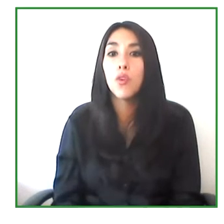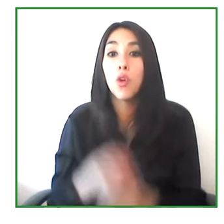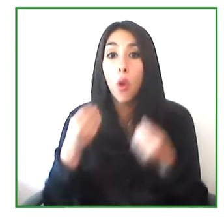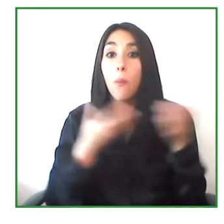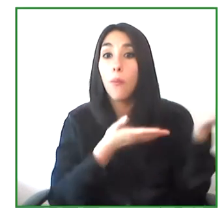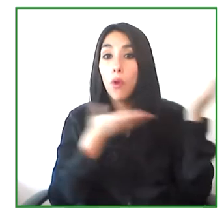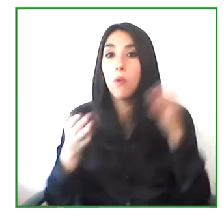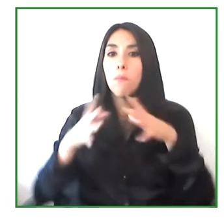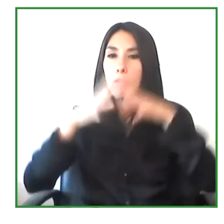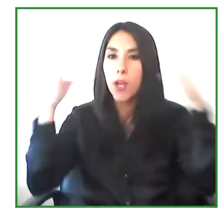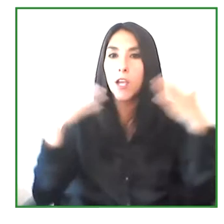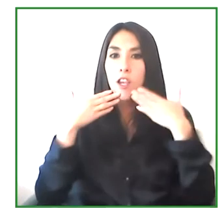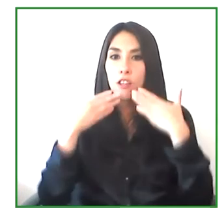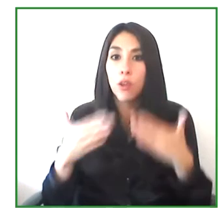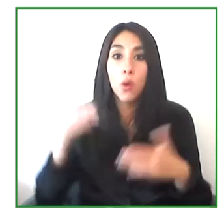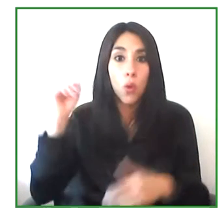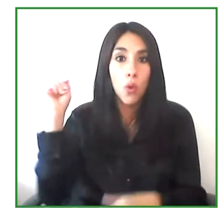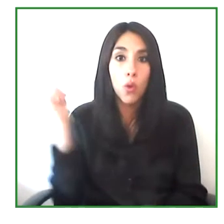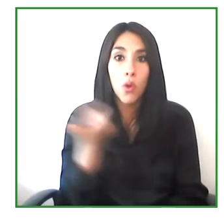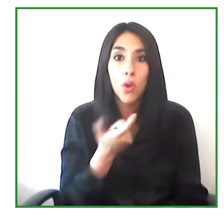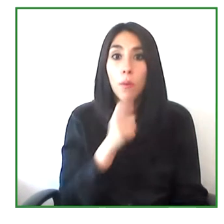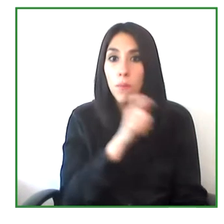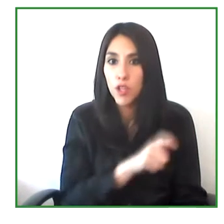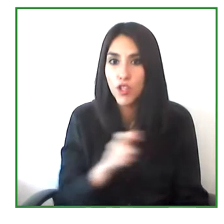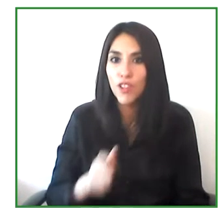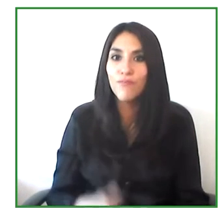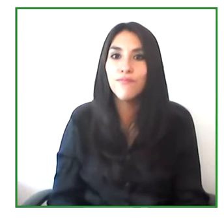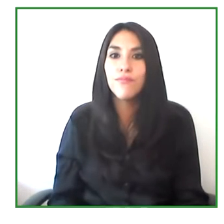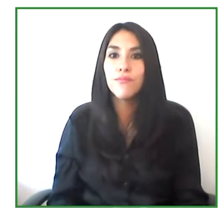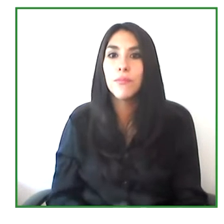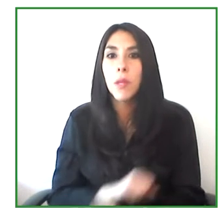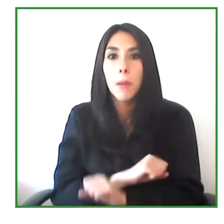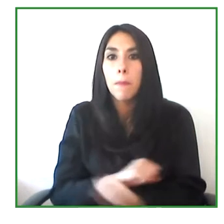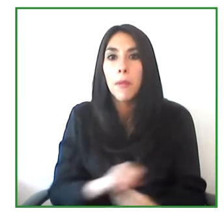For those who cannot see me, I'm wearing a dark sweater.